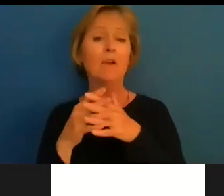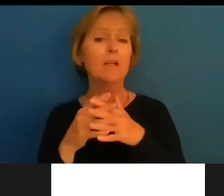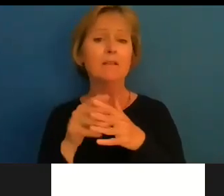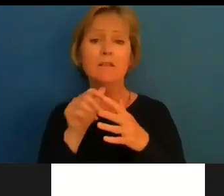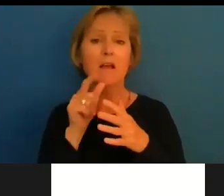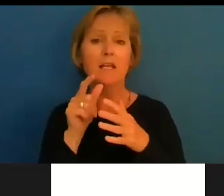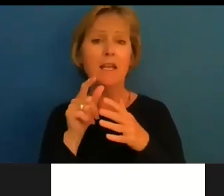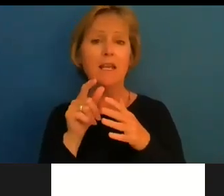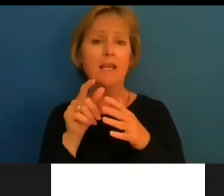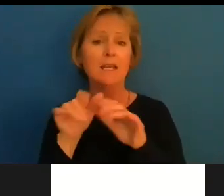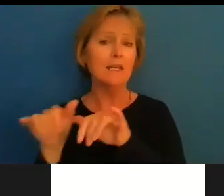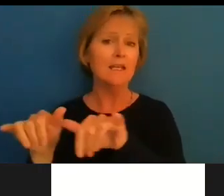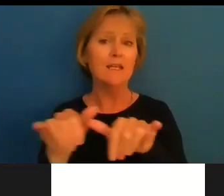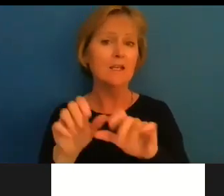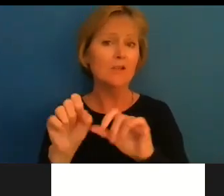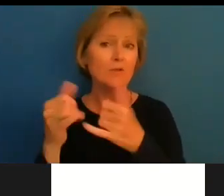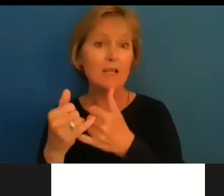They're an individualistic society.